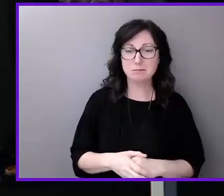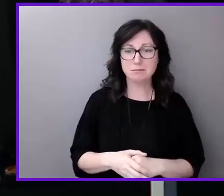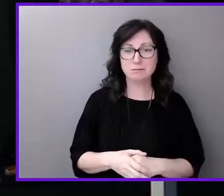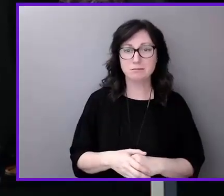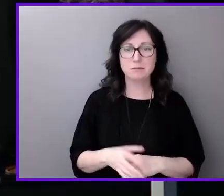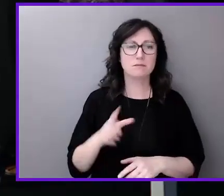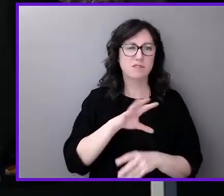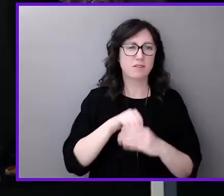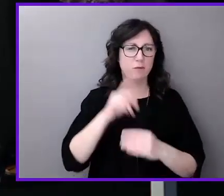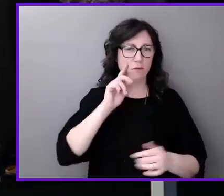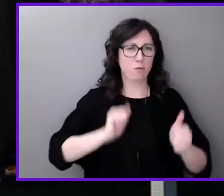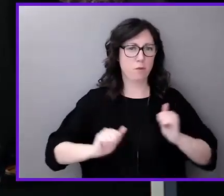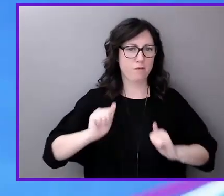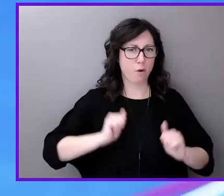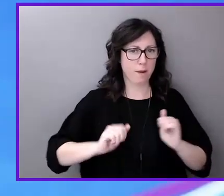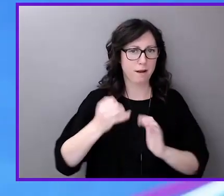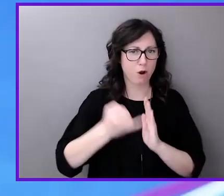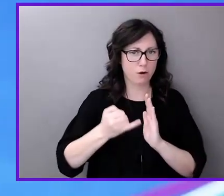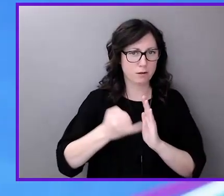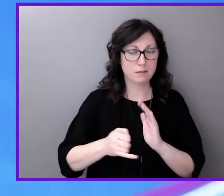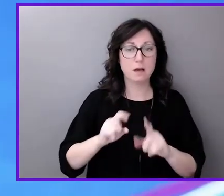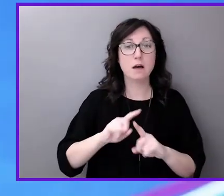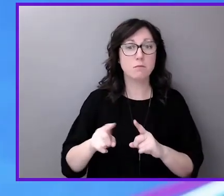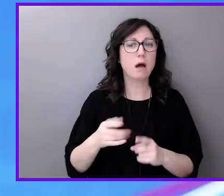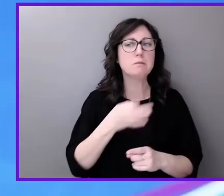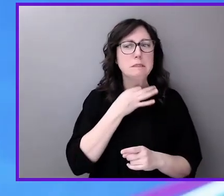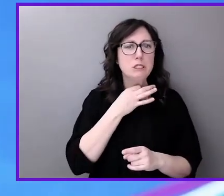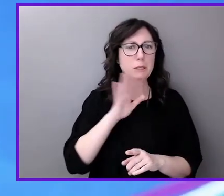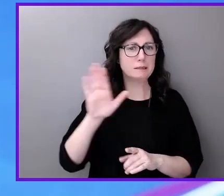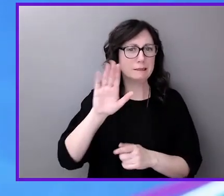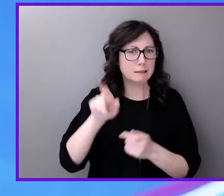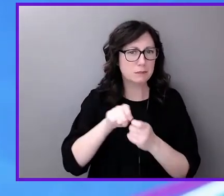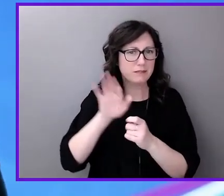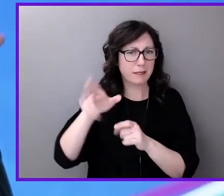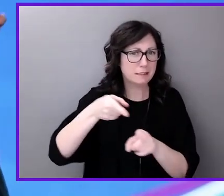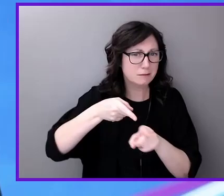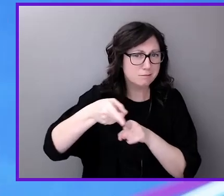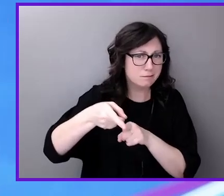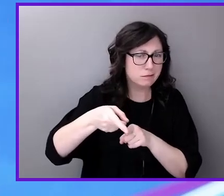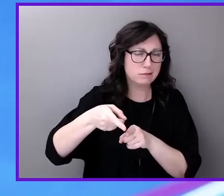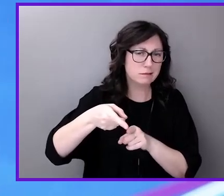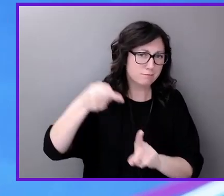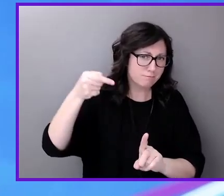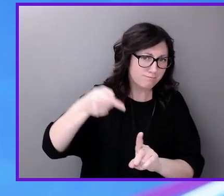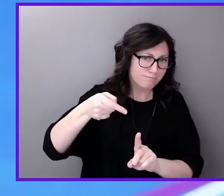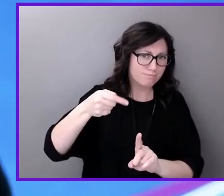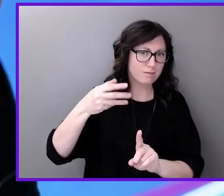But it would be good to know which sector of the arts you’re asking about.